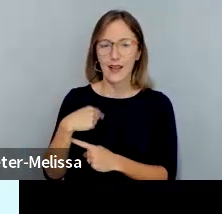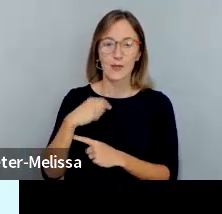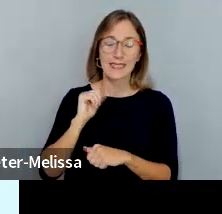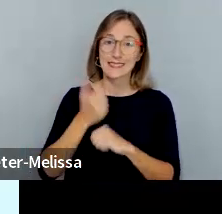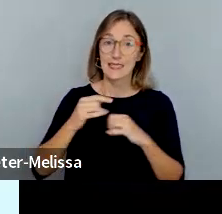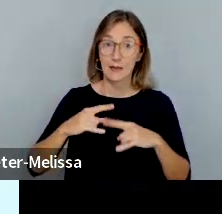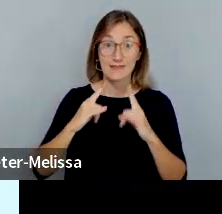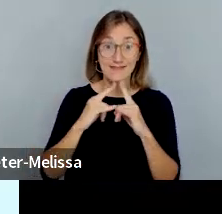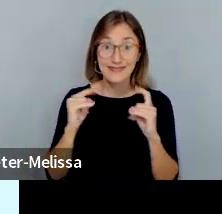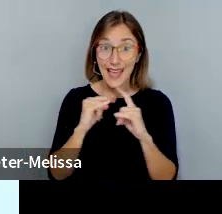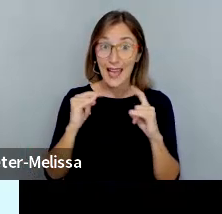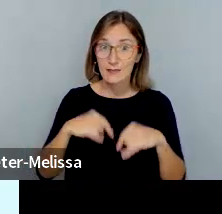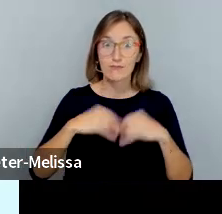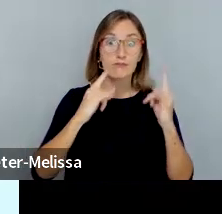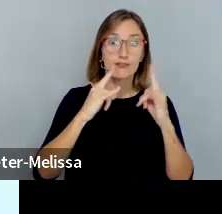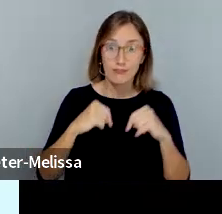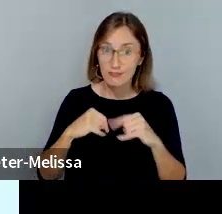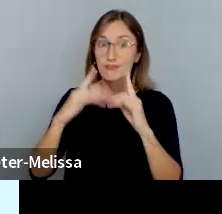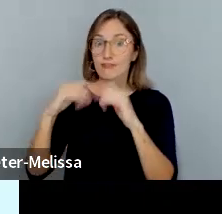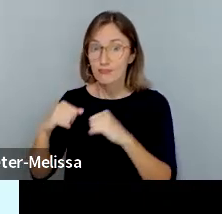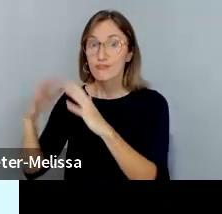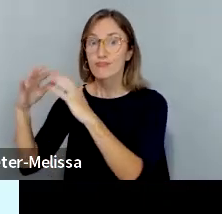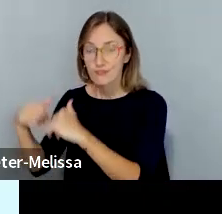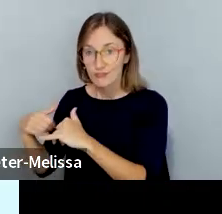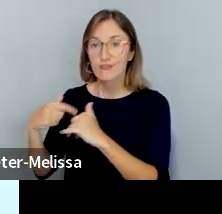bell and Philadelphia to Capitol Hill. Camped out every night. There were